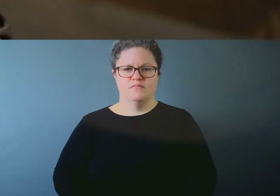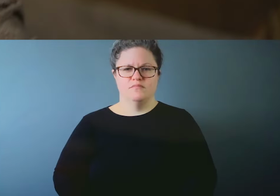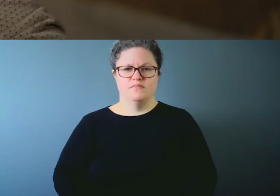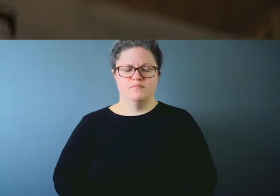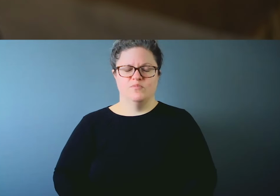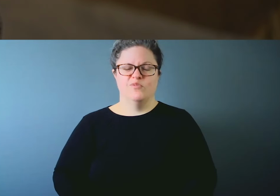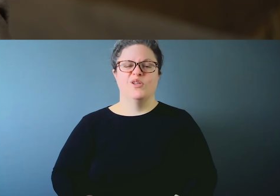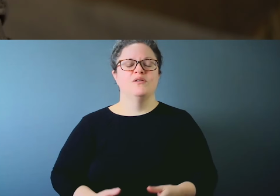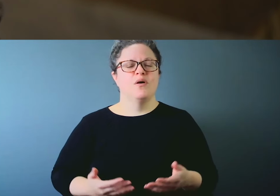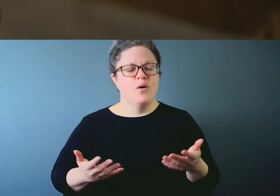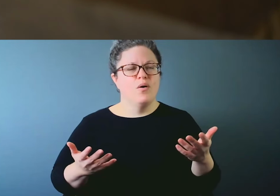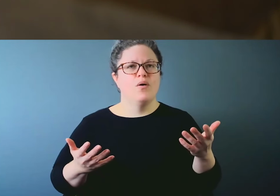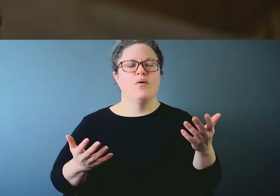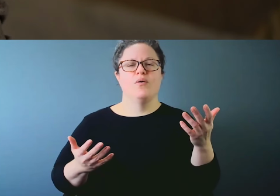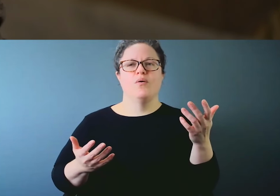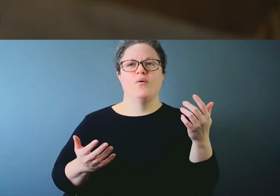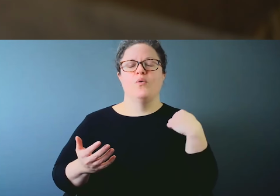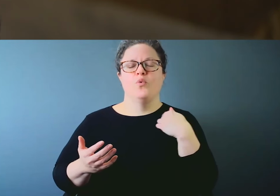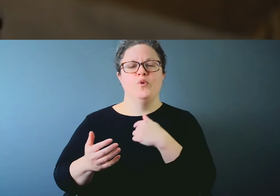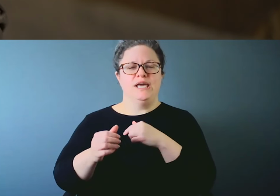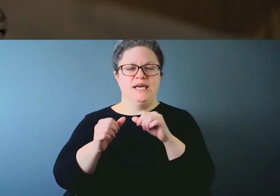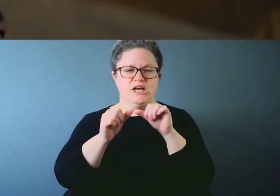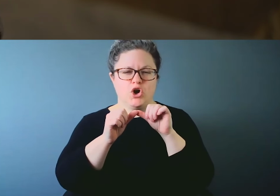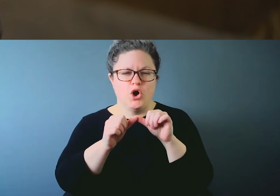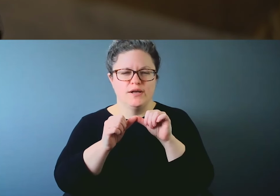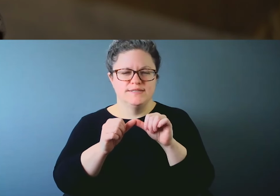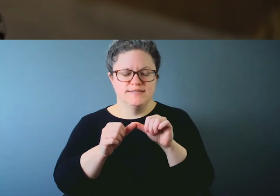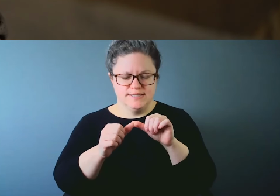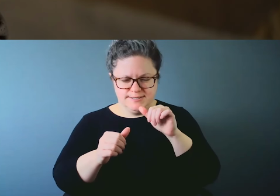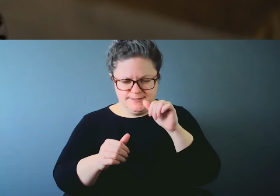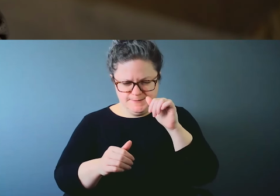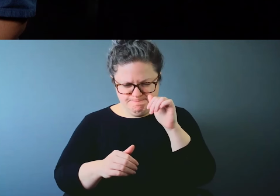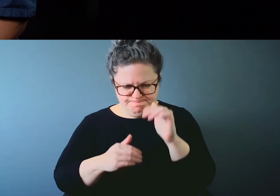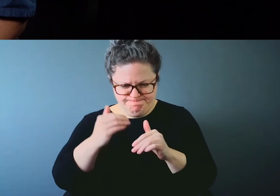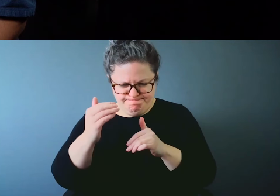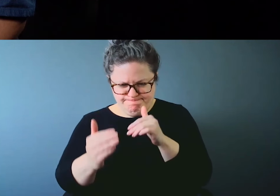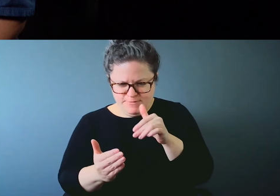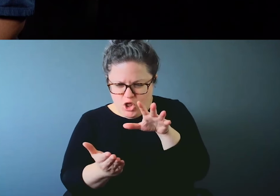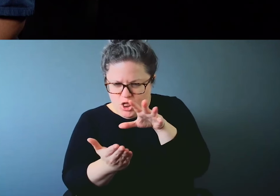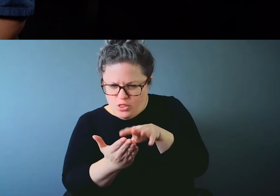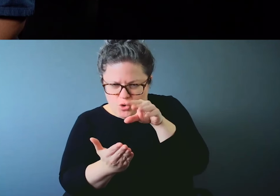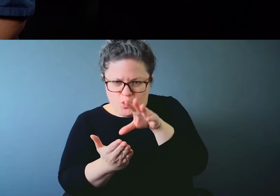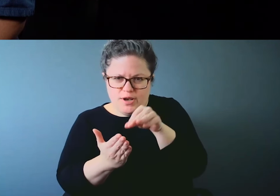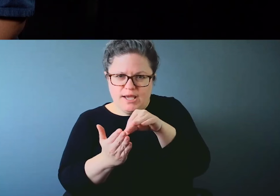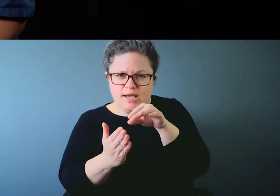So it was a constant process of learning and adapting.